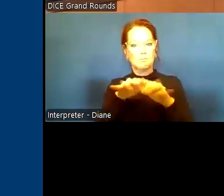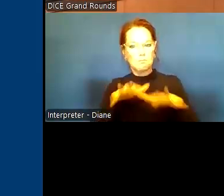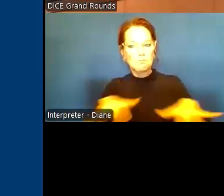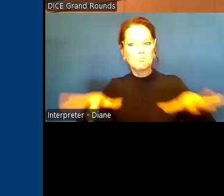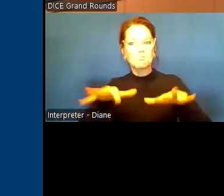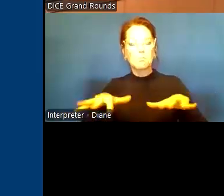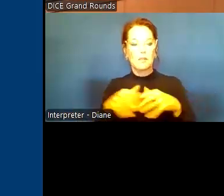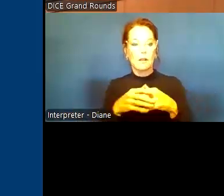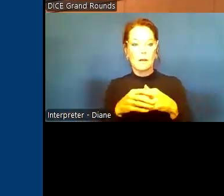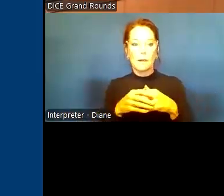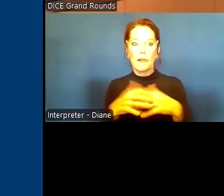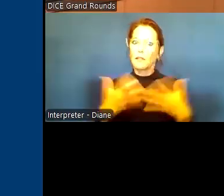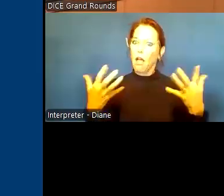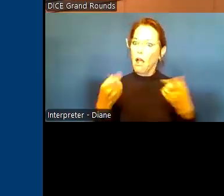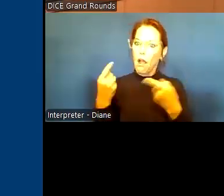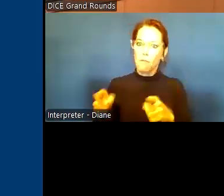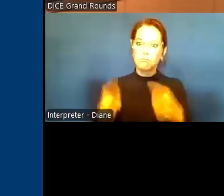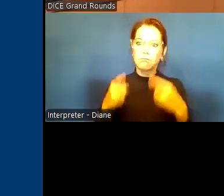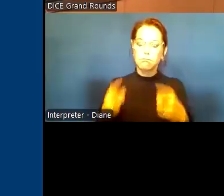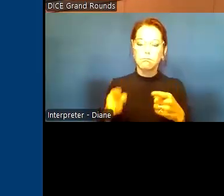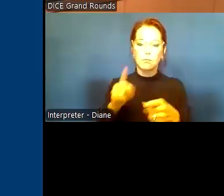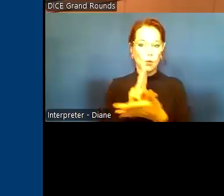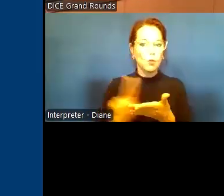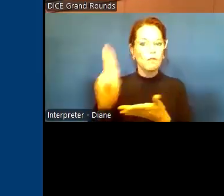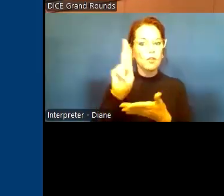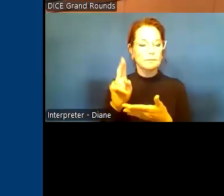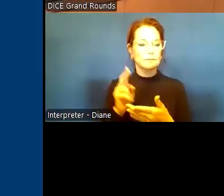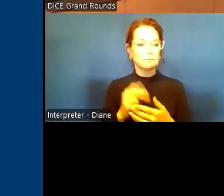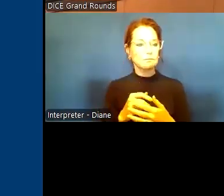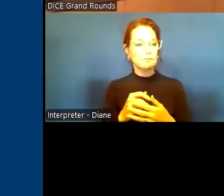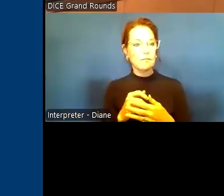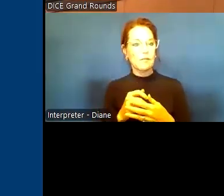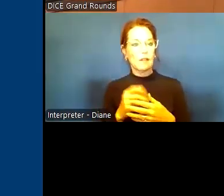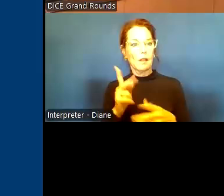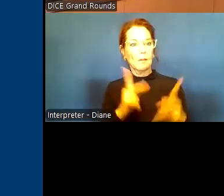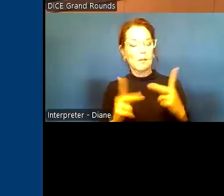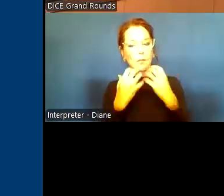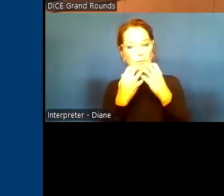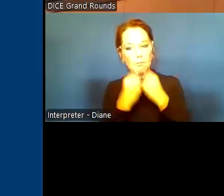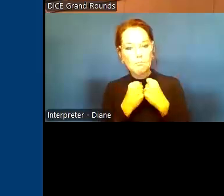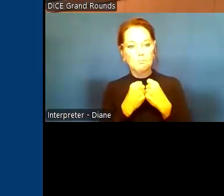happening um and people are passionate about it advocates for it um and they want to they want to